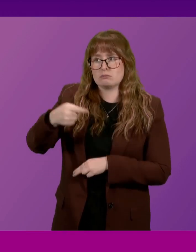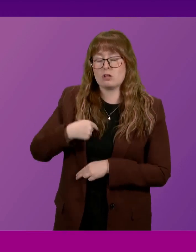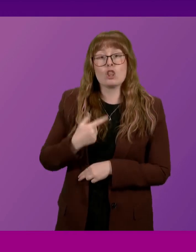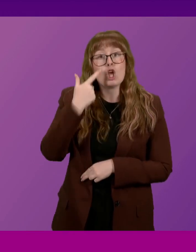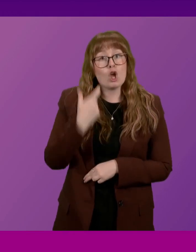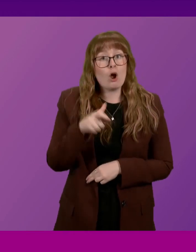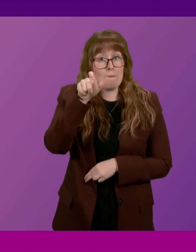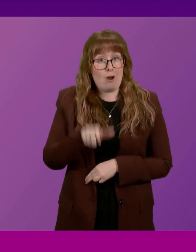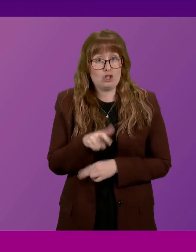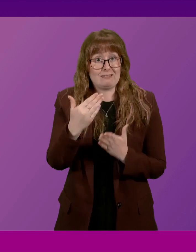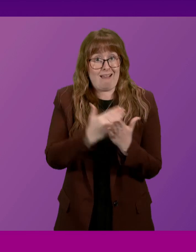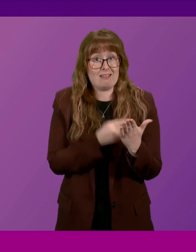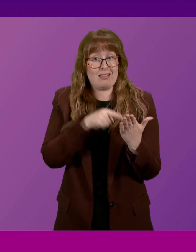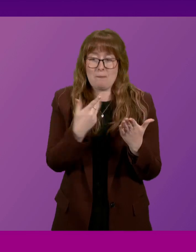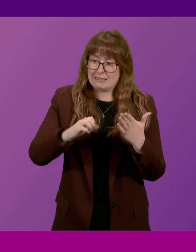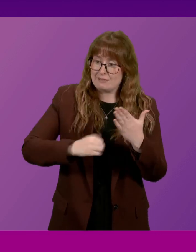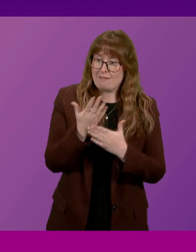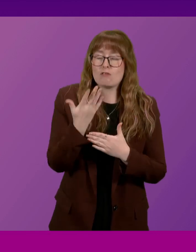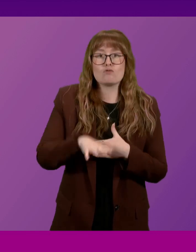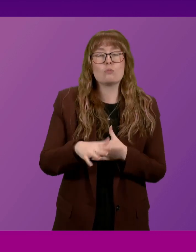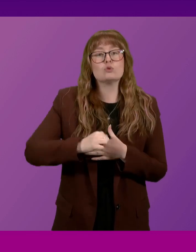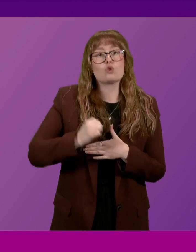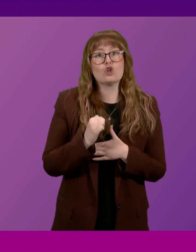guideline for young people, which has been developed by the Scottish Sentencing Council,